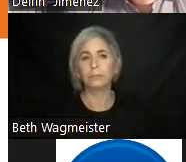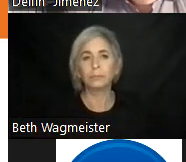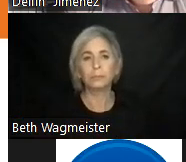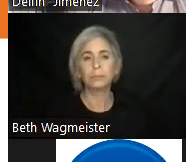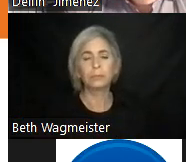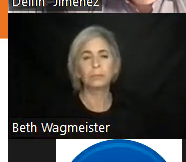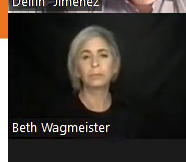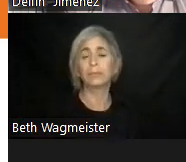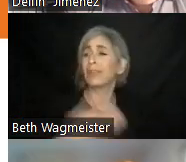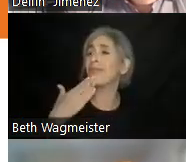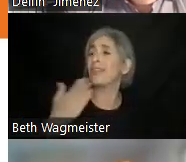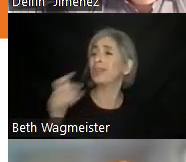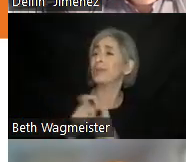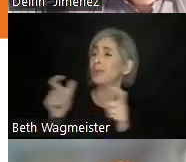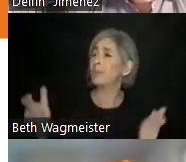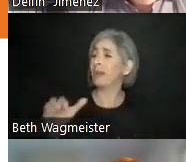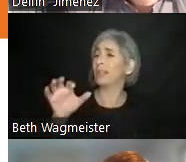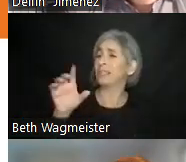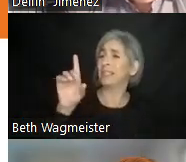Thank you very much, Delfin. This is Malcolm again.